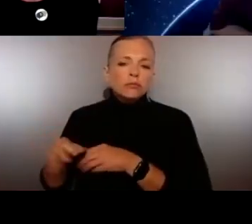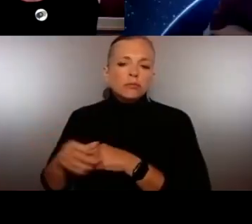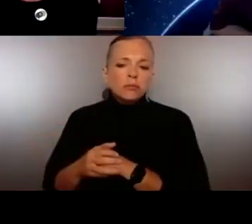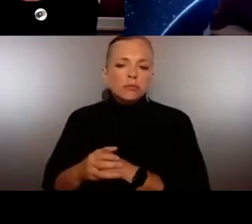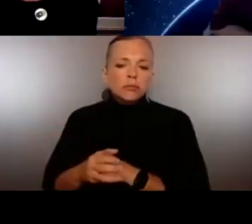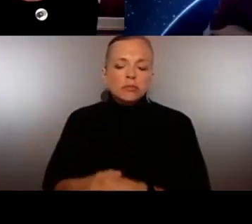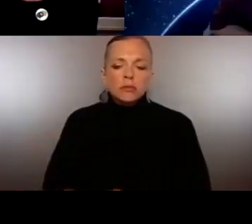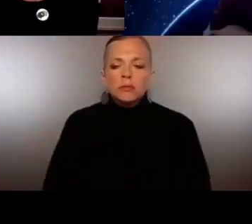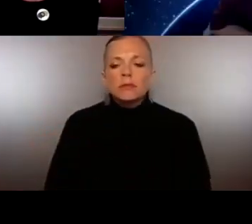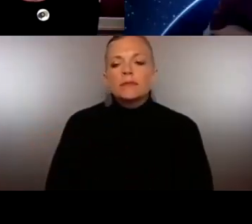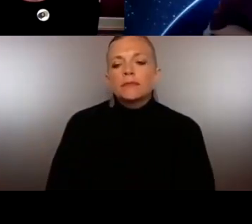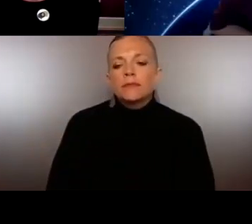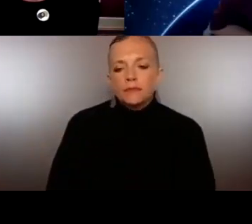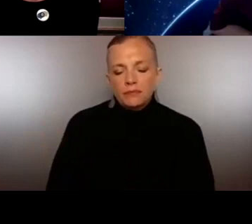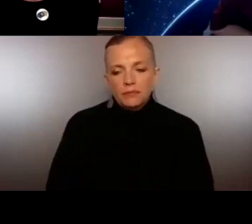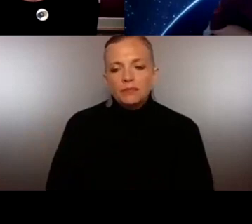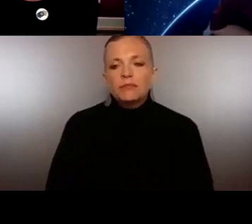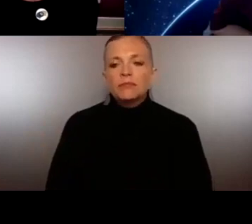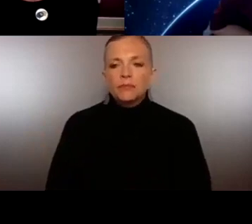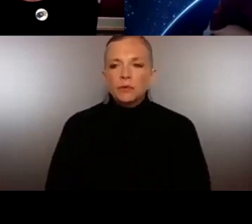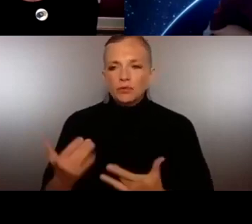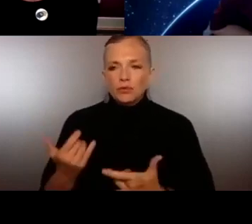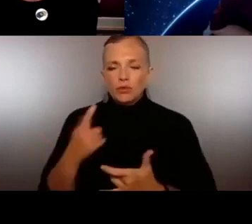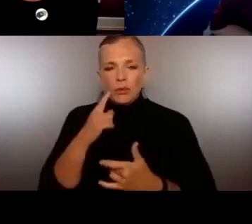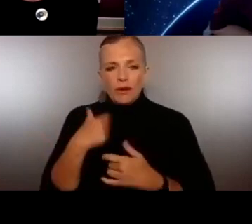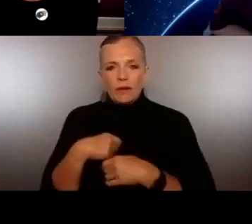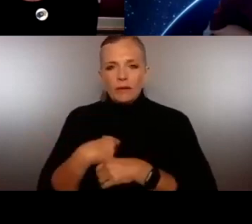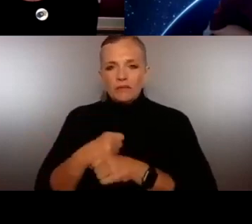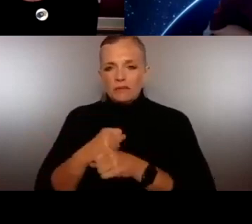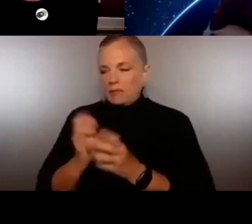Or just wait a second? Yeah. I'll try.